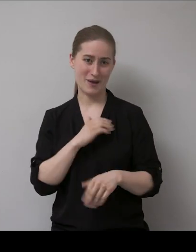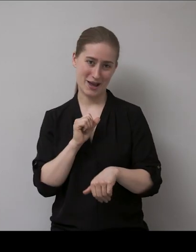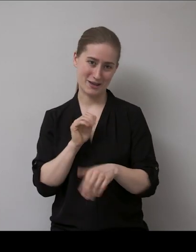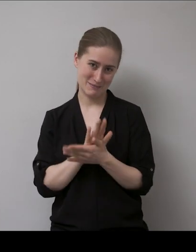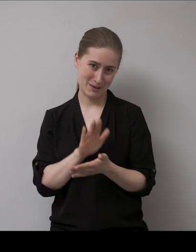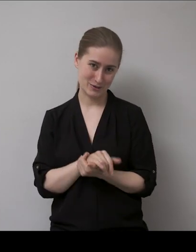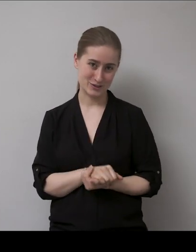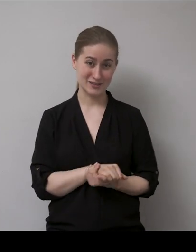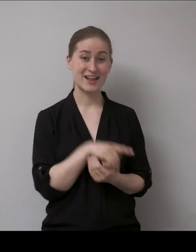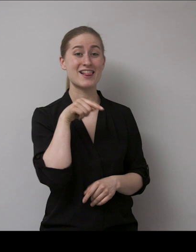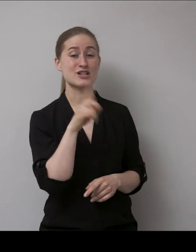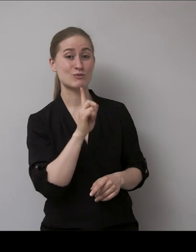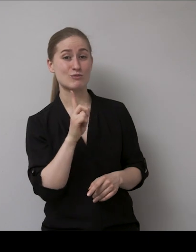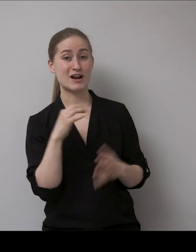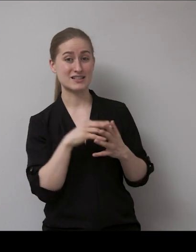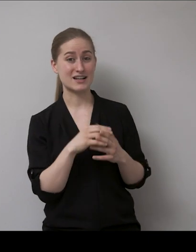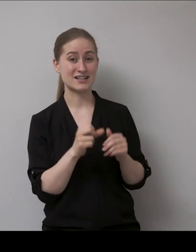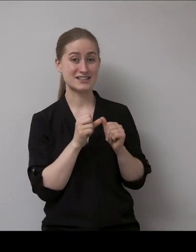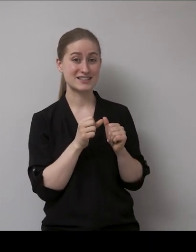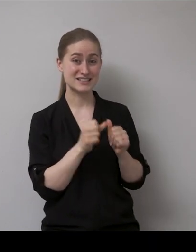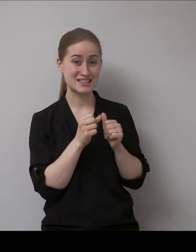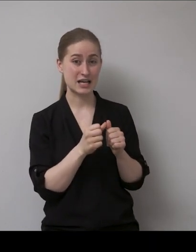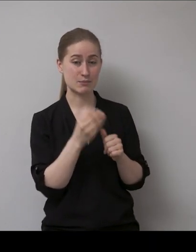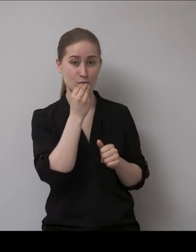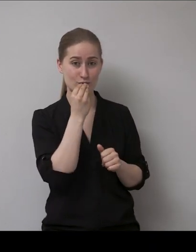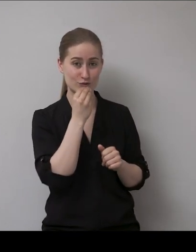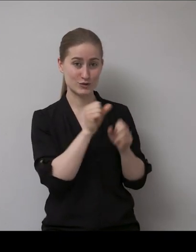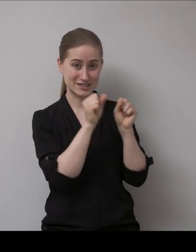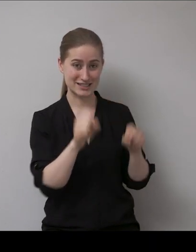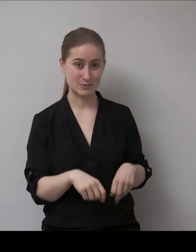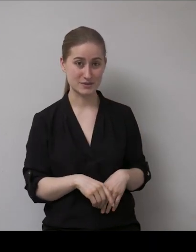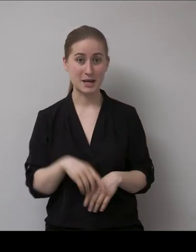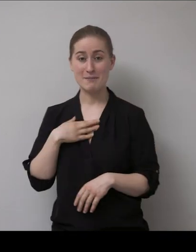This is where I studied sustainable food systems. My data analytics lab,